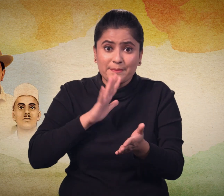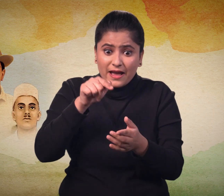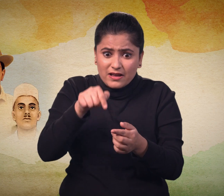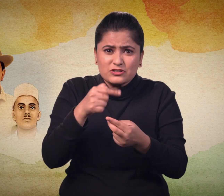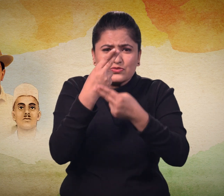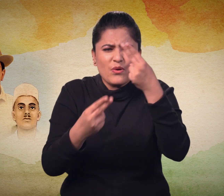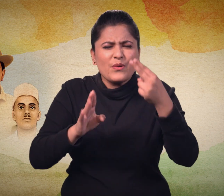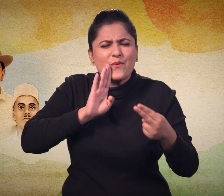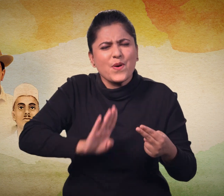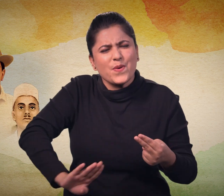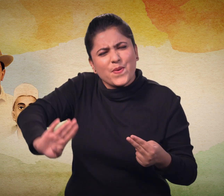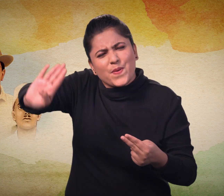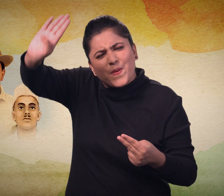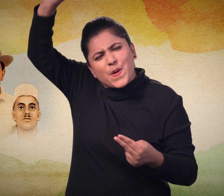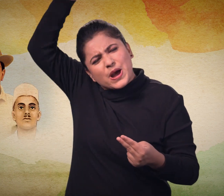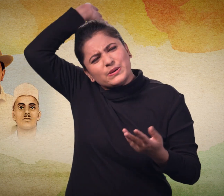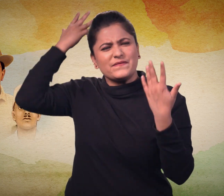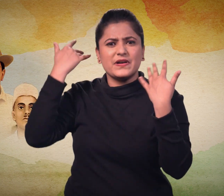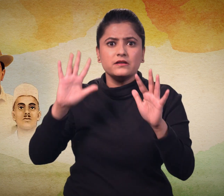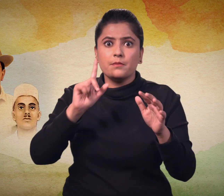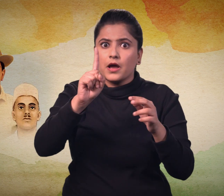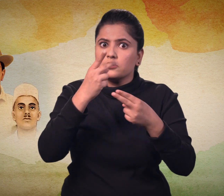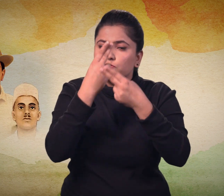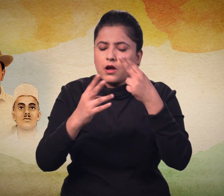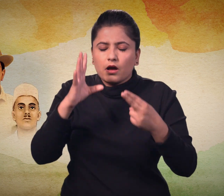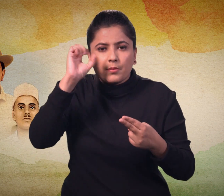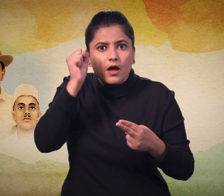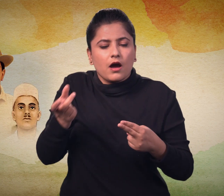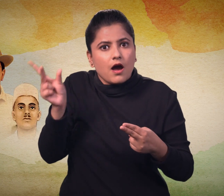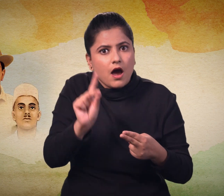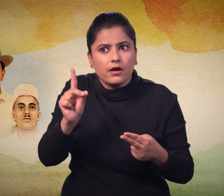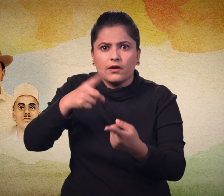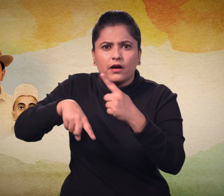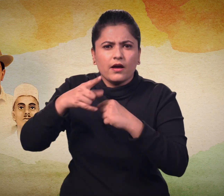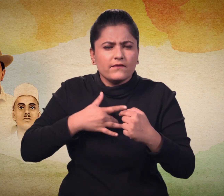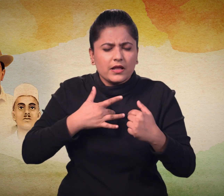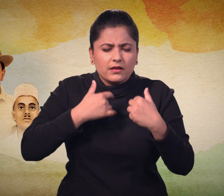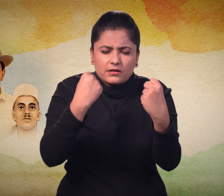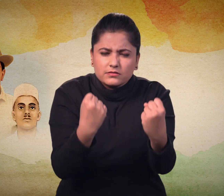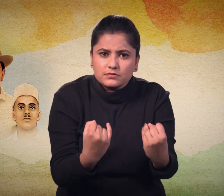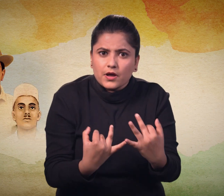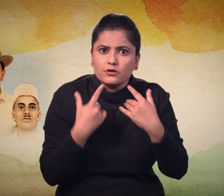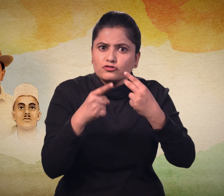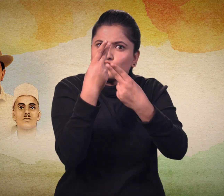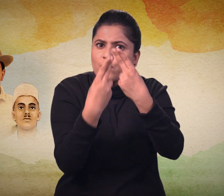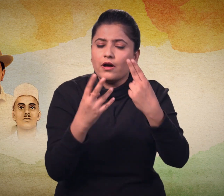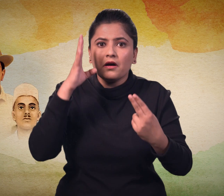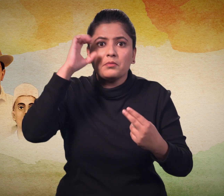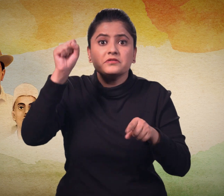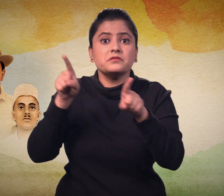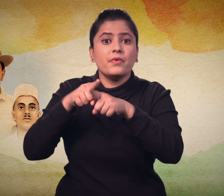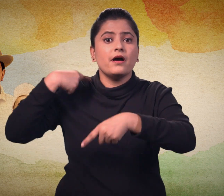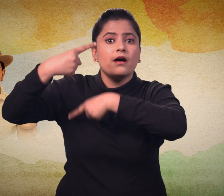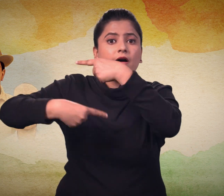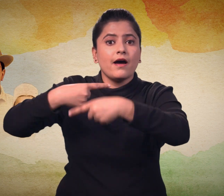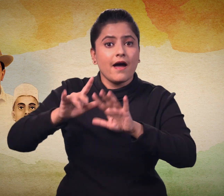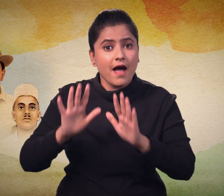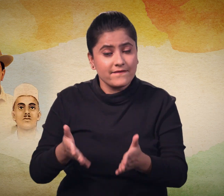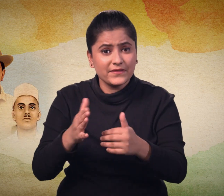The sacrifices of these young revolutionaries continue to inspire and etched in everyone's memories.